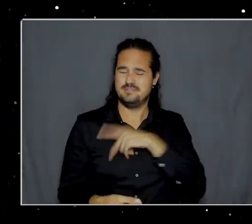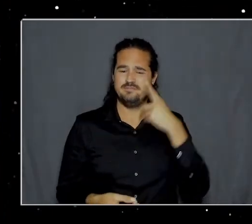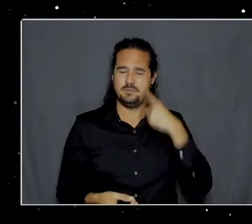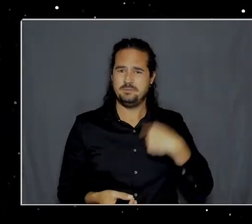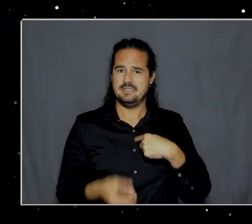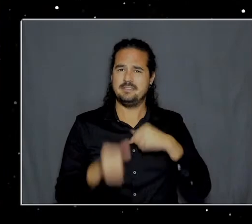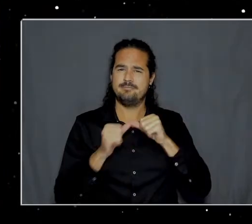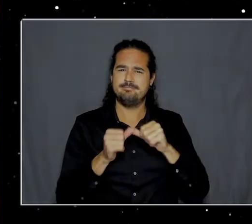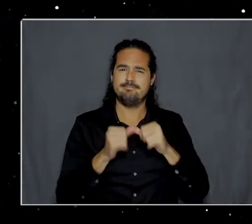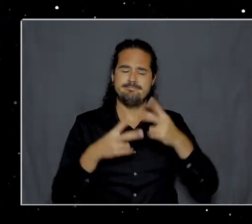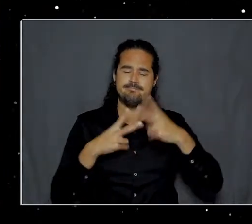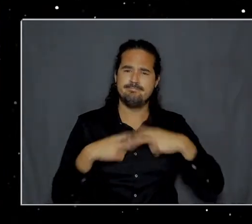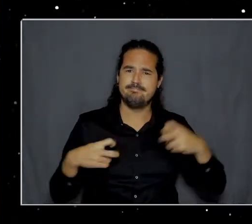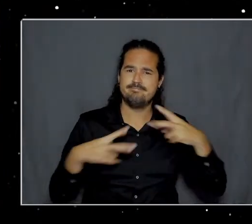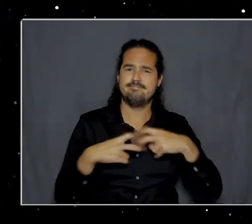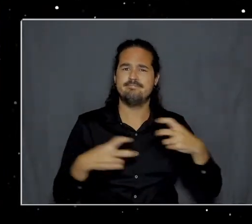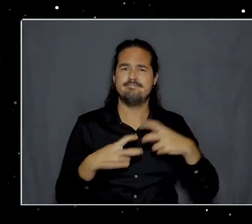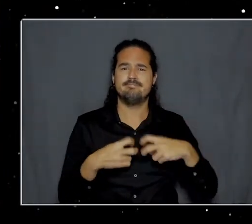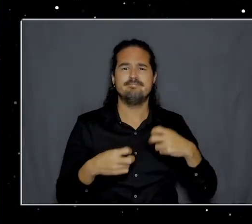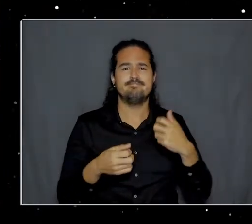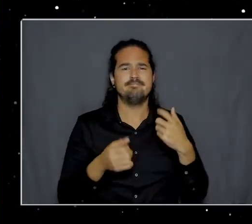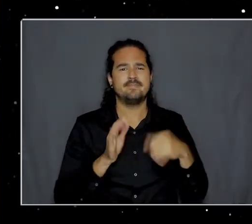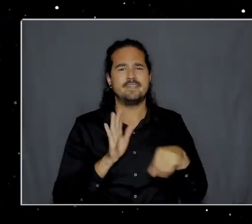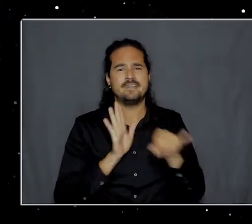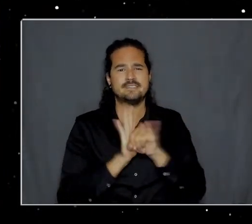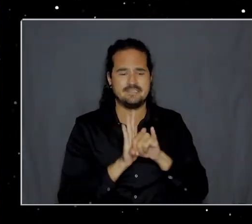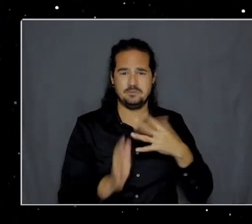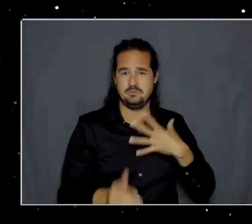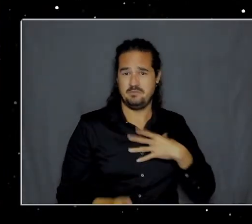SIMULTANEOUSLY DECONSTRUCTING MY